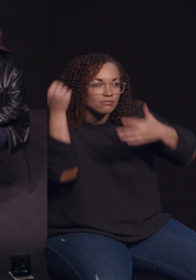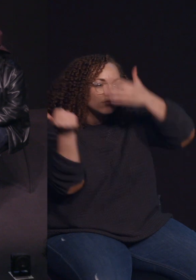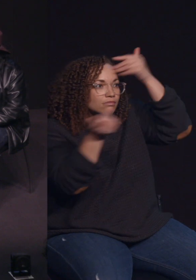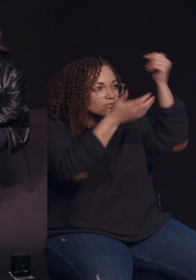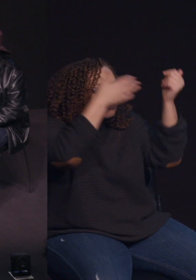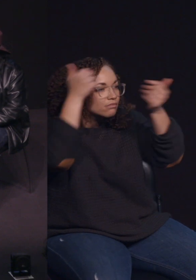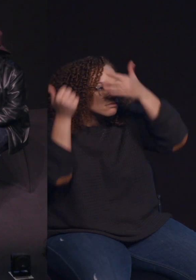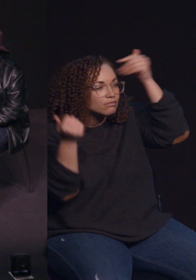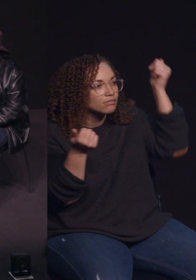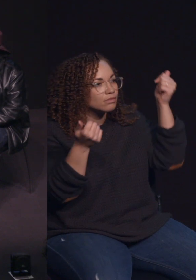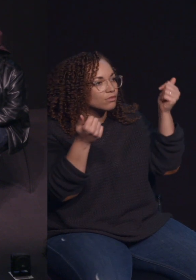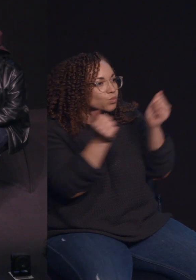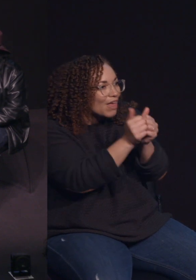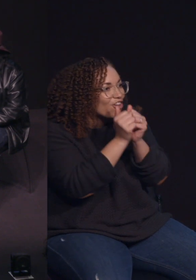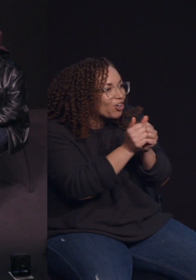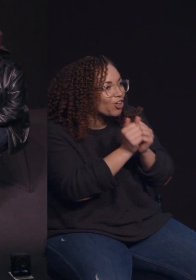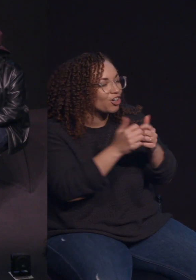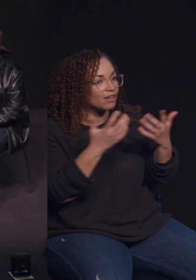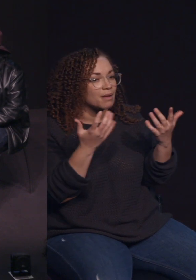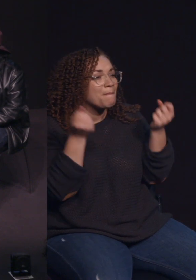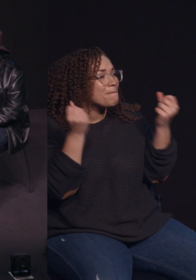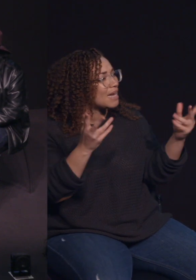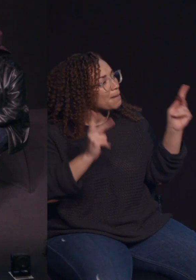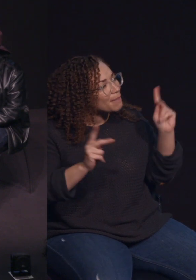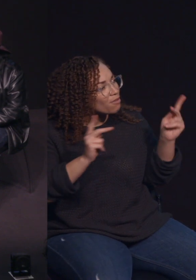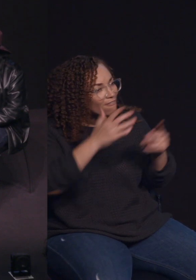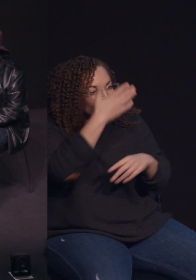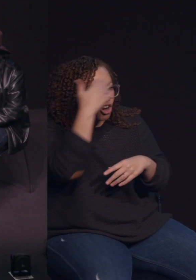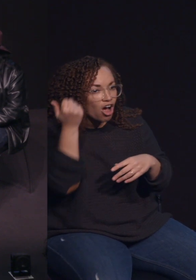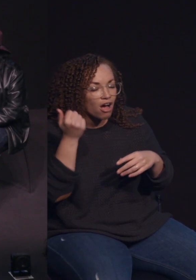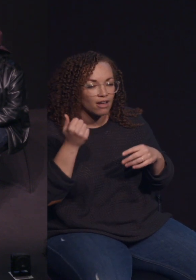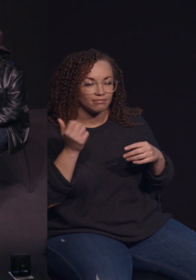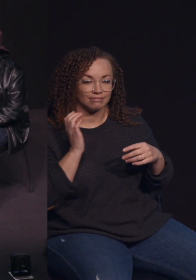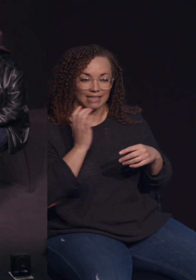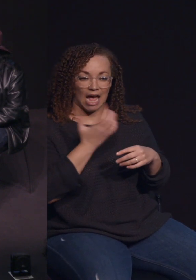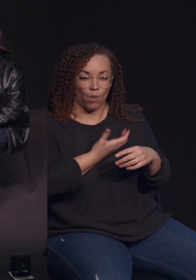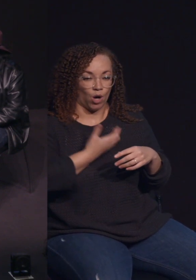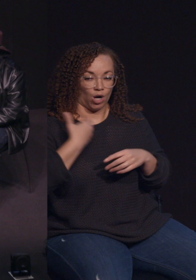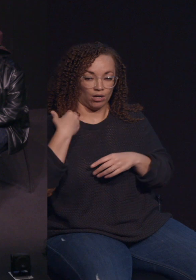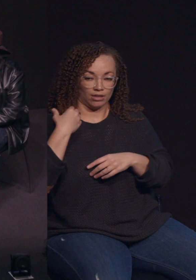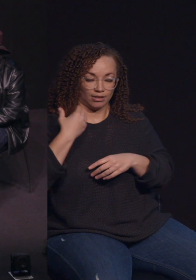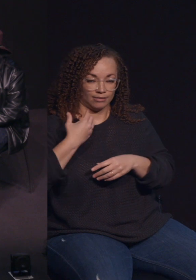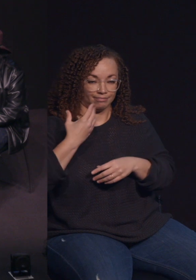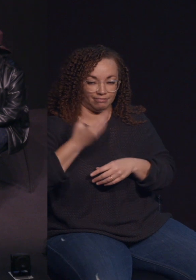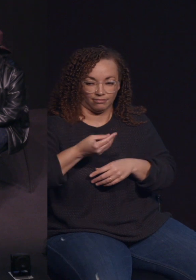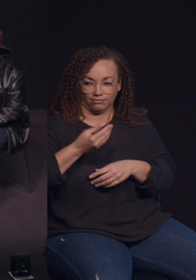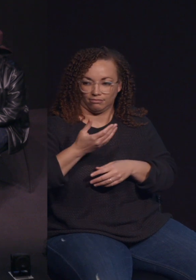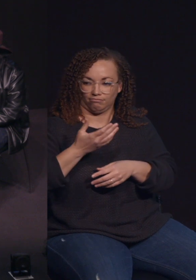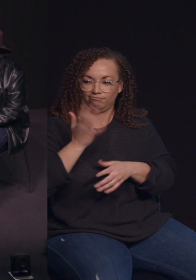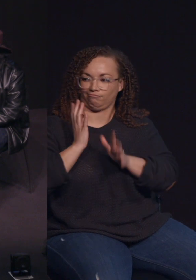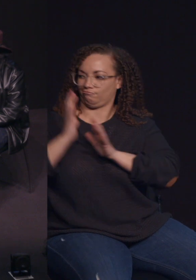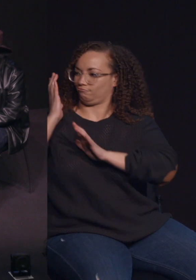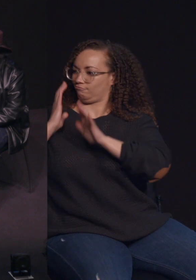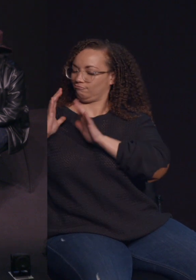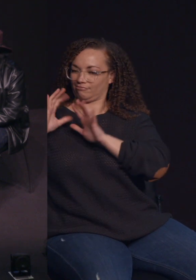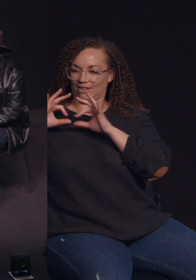where a lot of people have forgotten that many of our ancestors had these practices. Many of our ancestors were smallholder farmers.